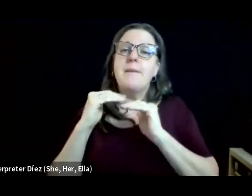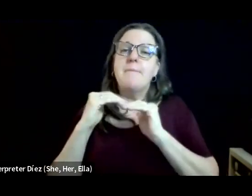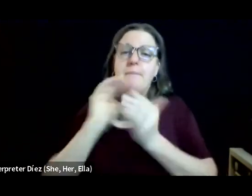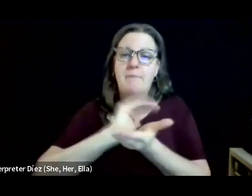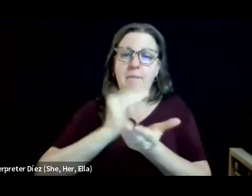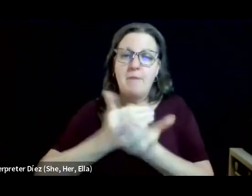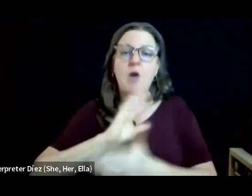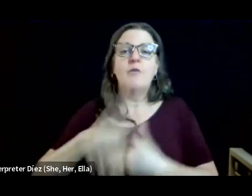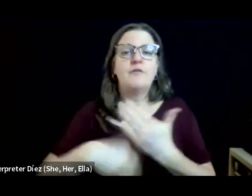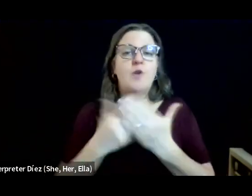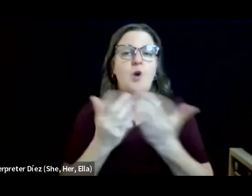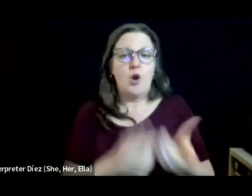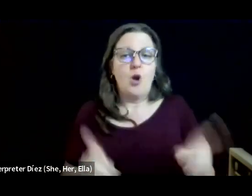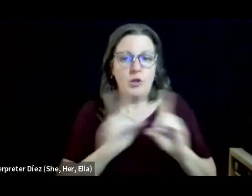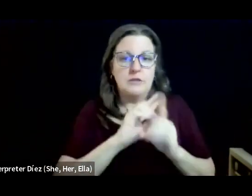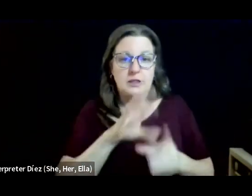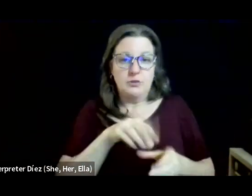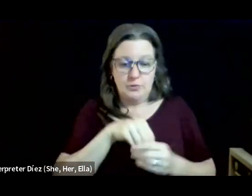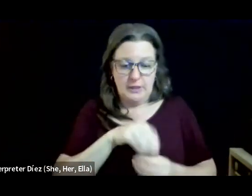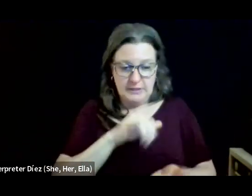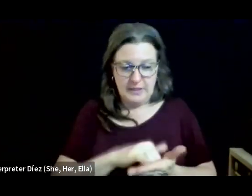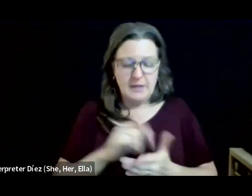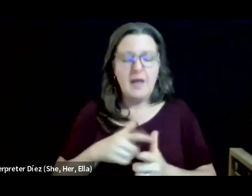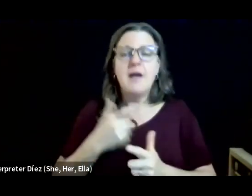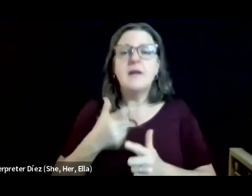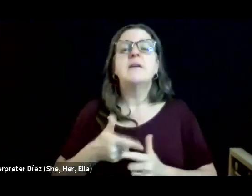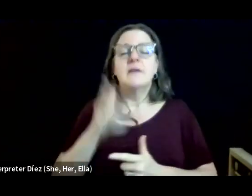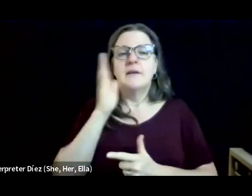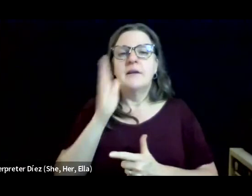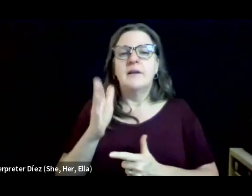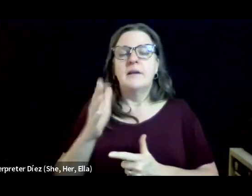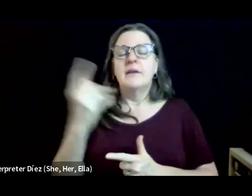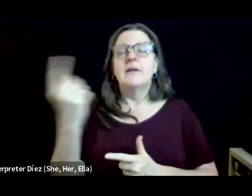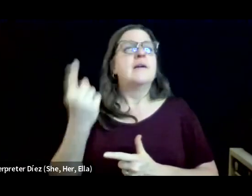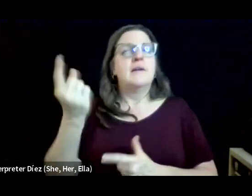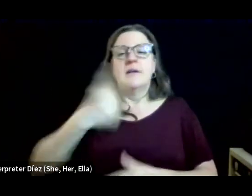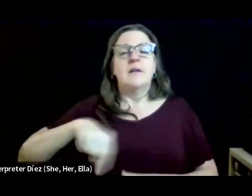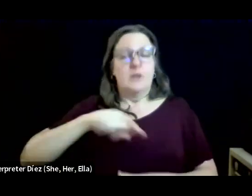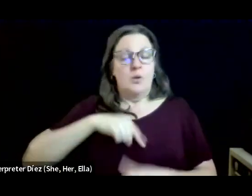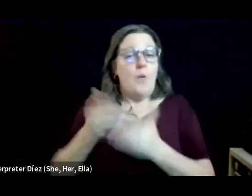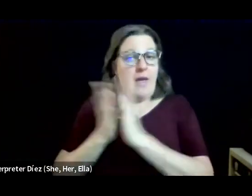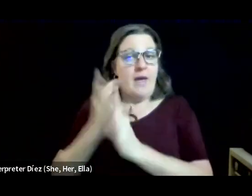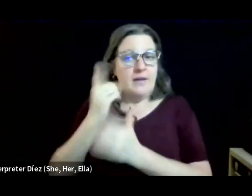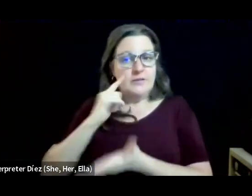And then they're going to- and this is something that we asked for. They're going to try to distribute